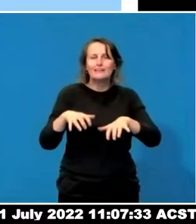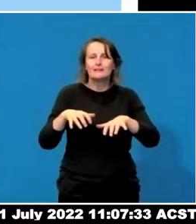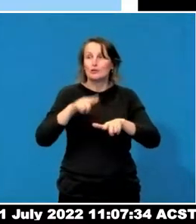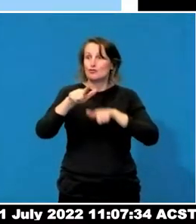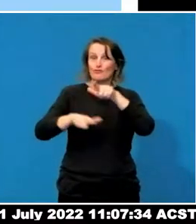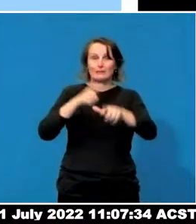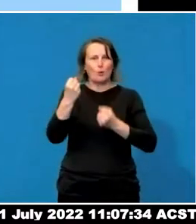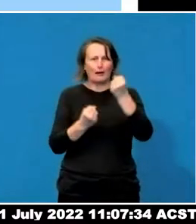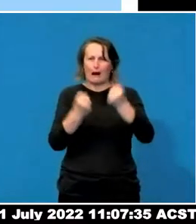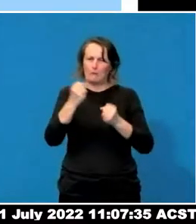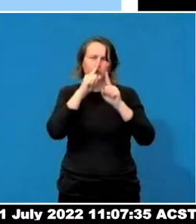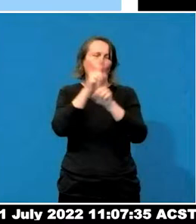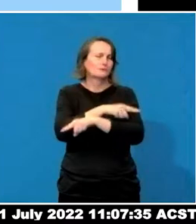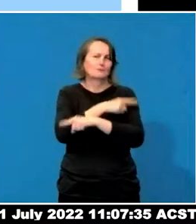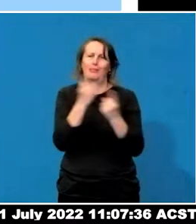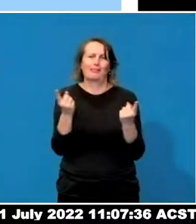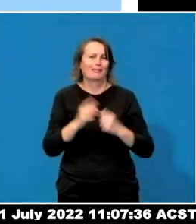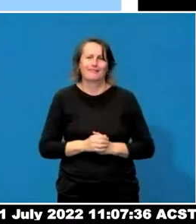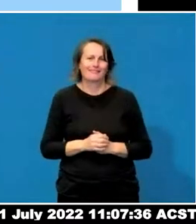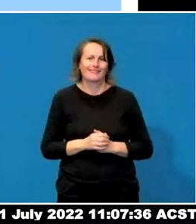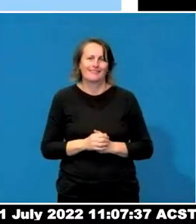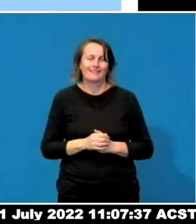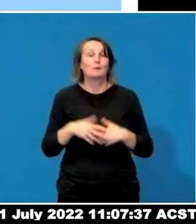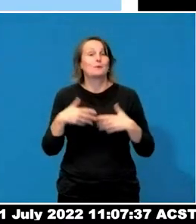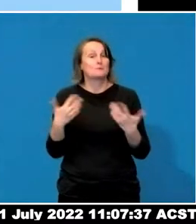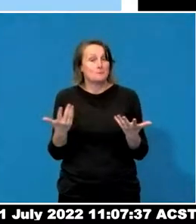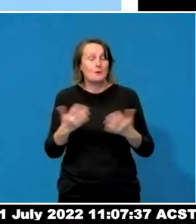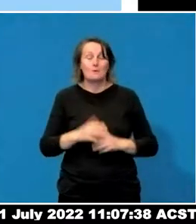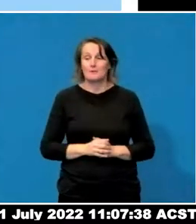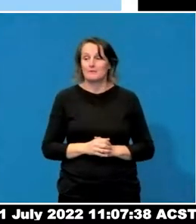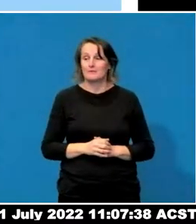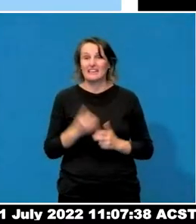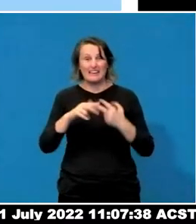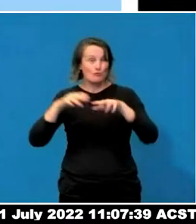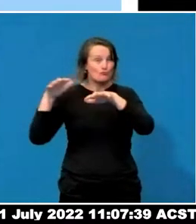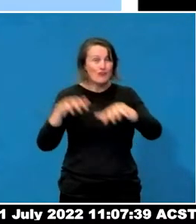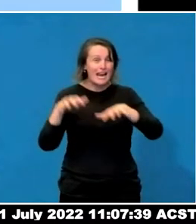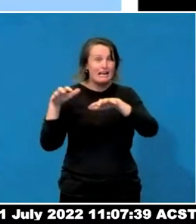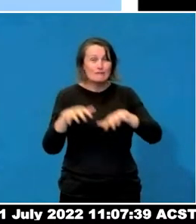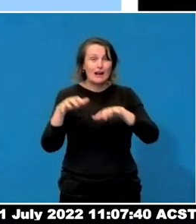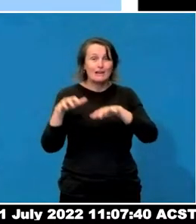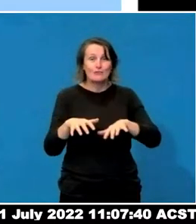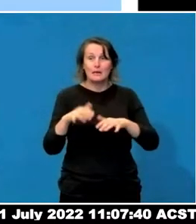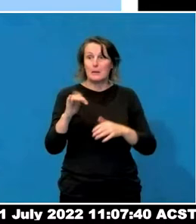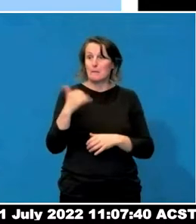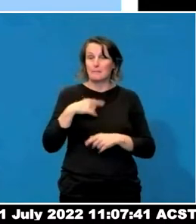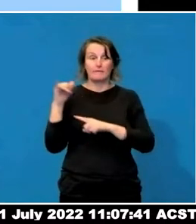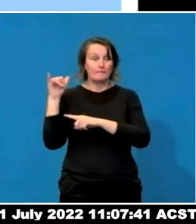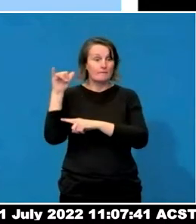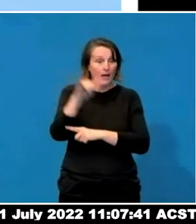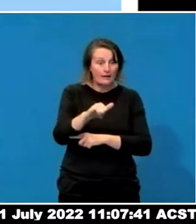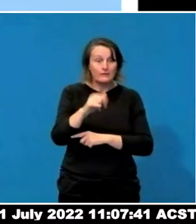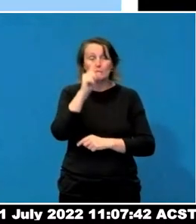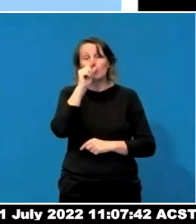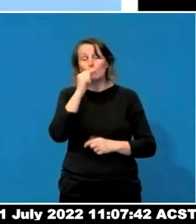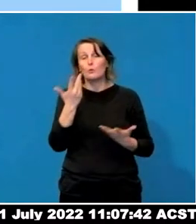In those circumstances, the alternatives one has are airline flights or the use of a barge